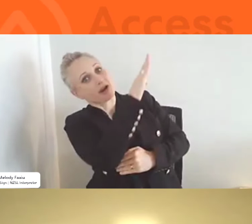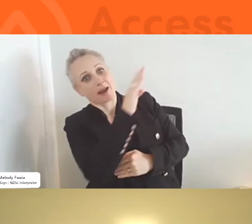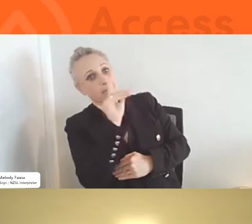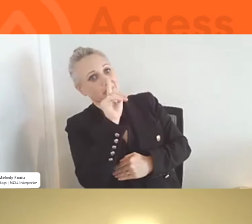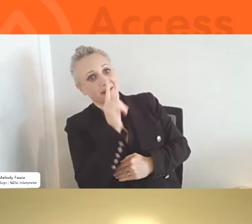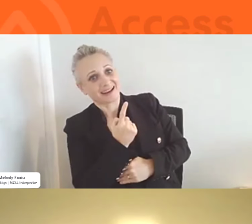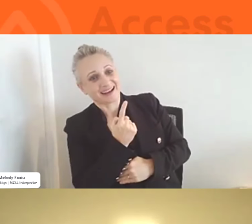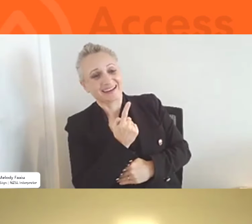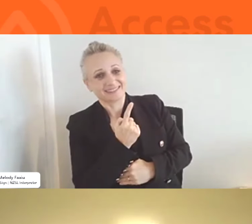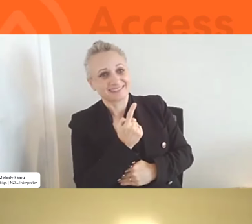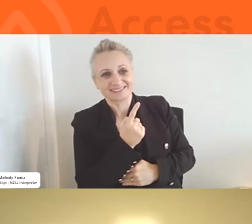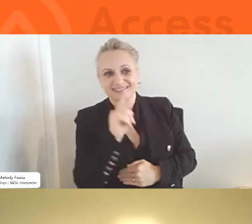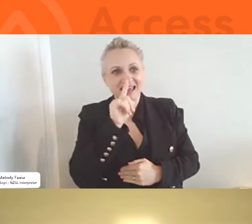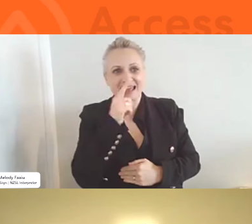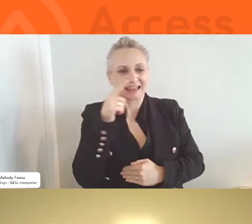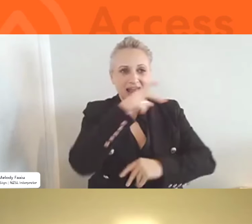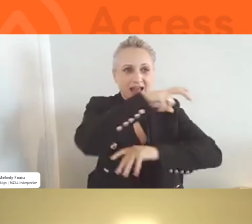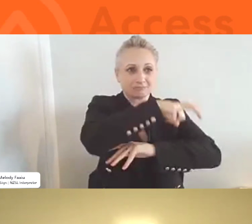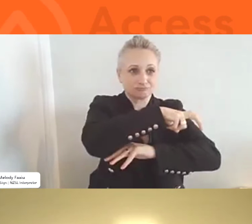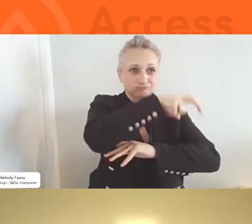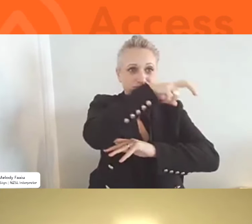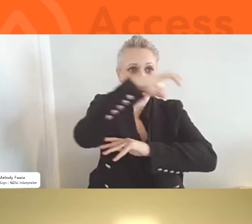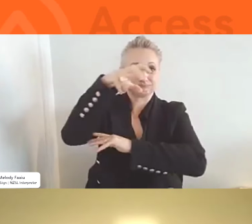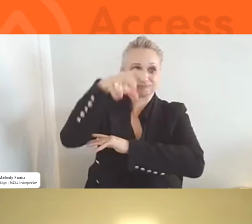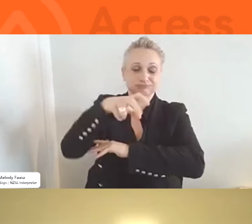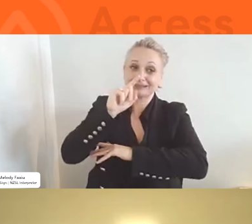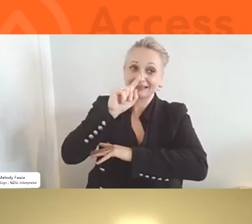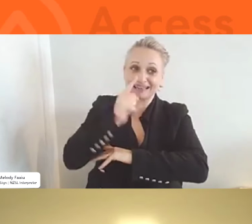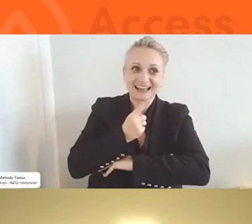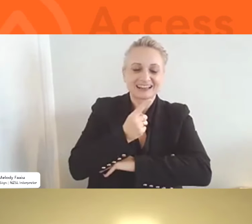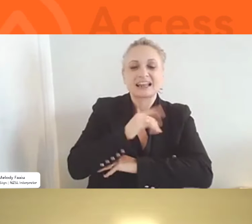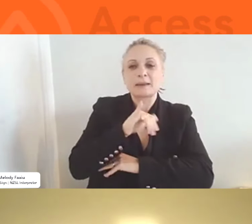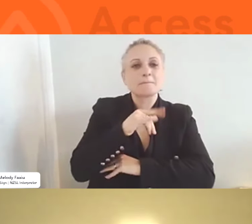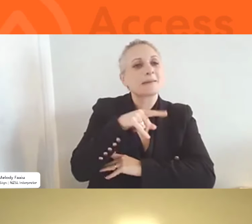in. Yeah no, someone else is bound to have some thoughts on that one.